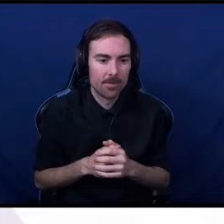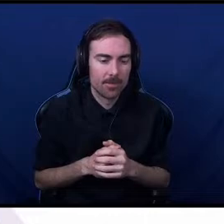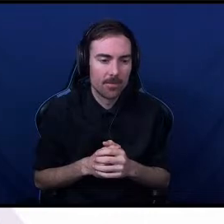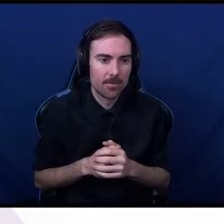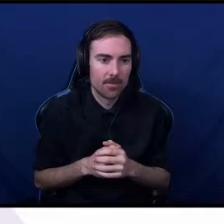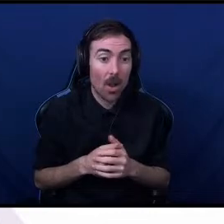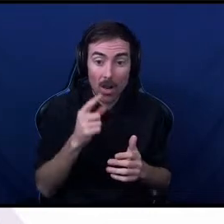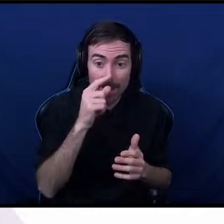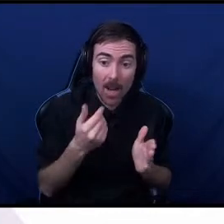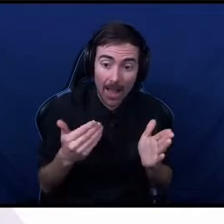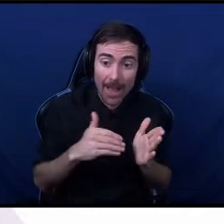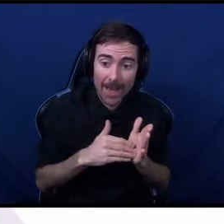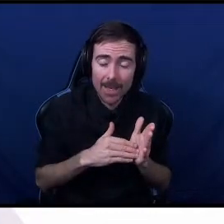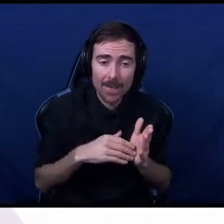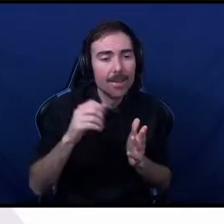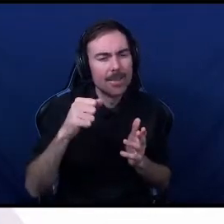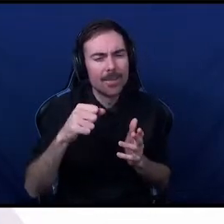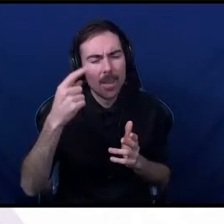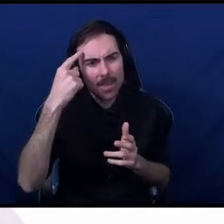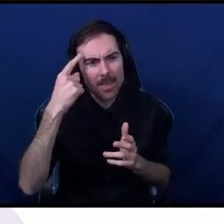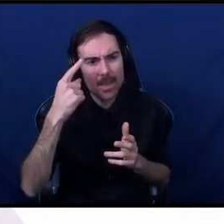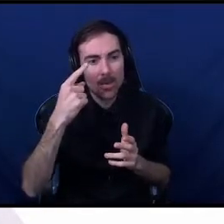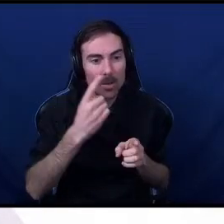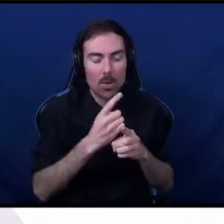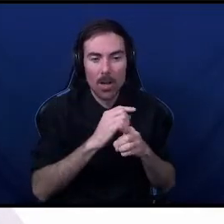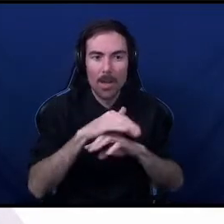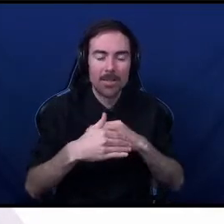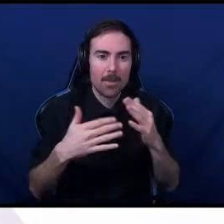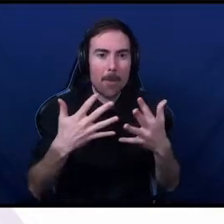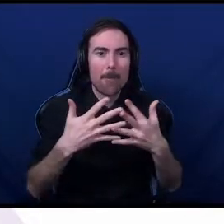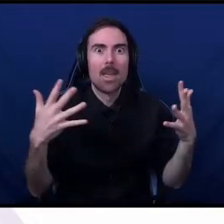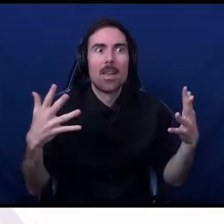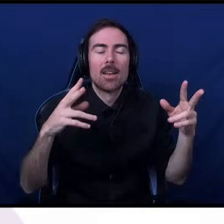kind of glanced around a couple of kind of big topics. And I totally agree with you, Eloise, that, you know, if we haven't